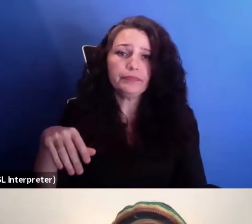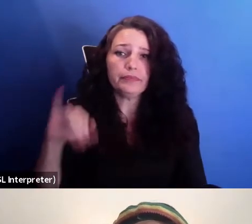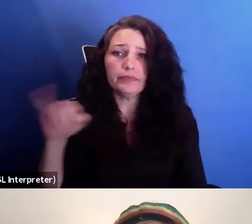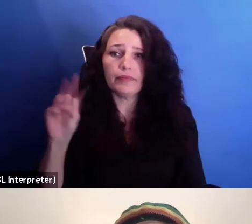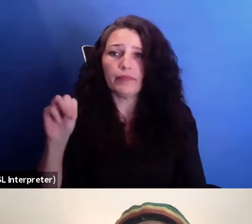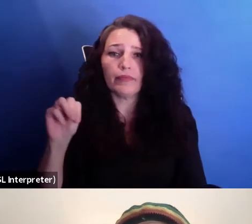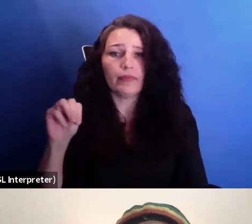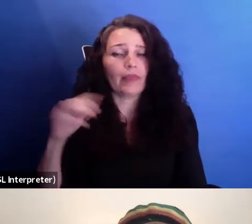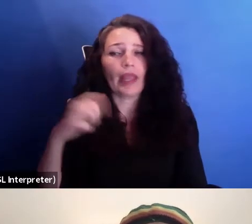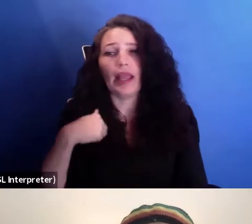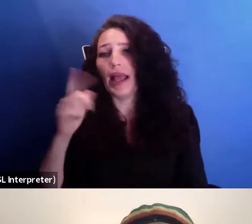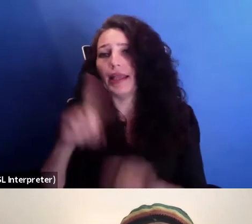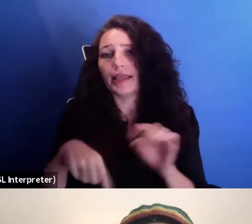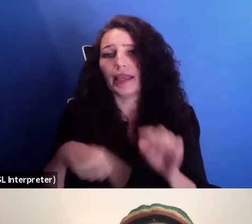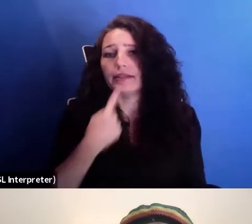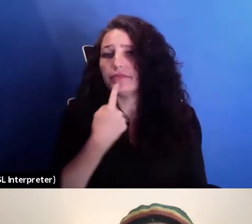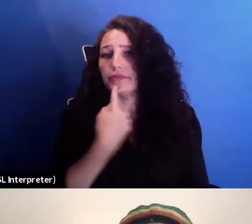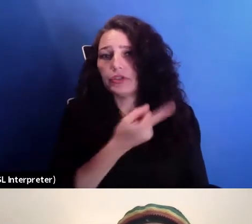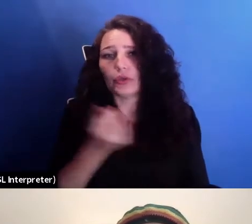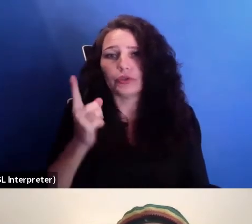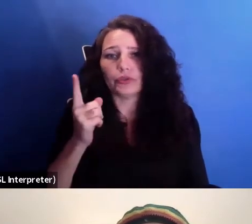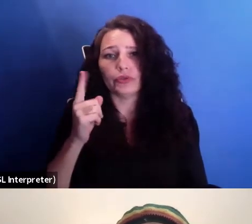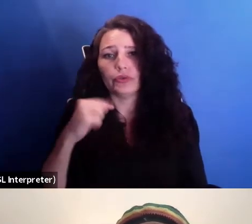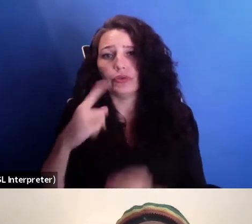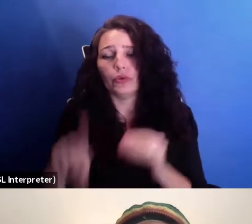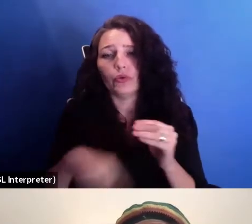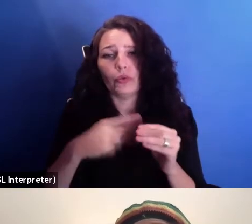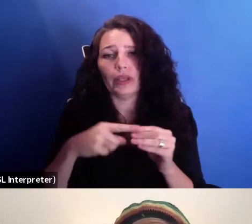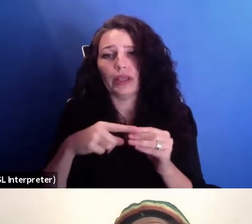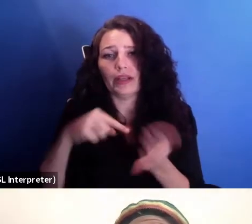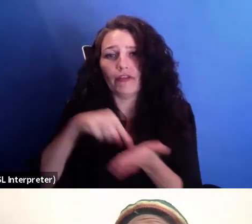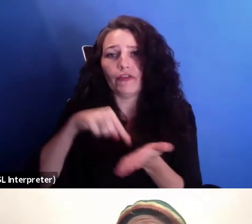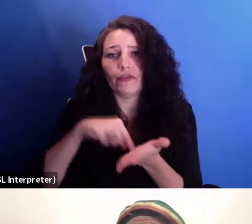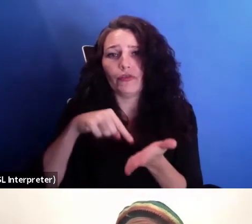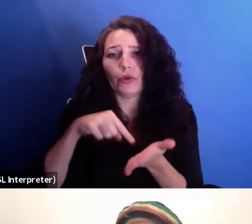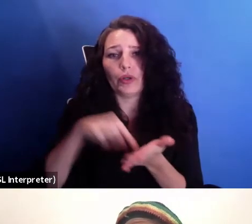when the Affordable Care Act passed. Cause for the first time